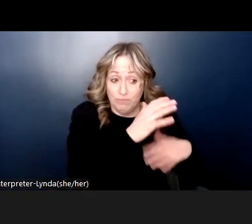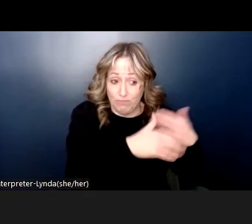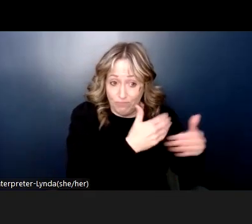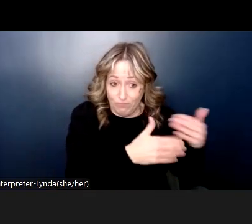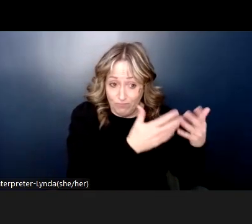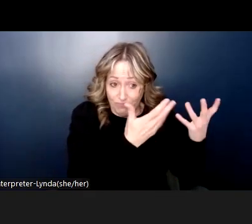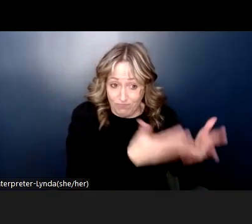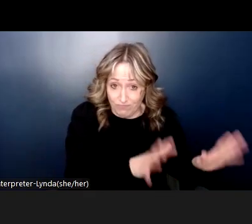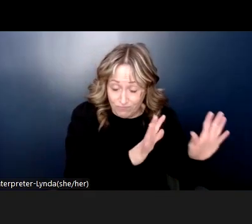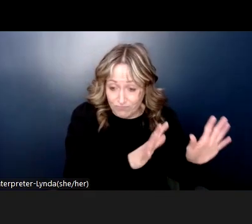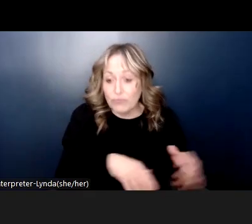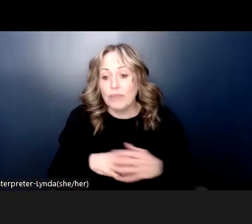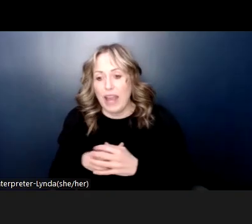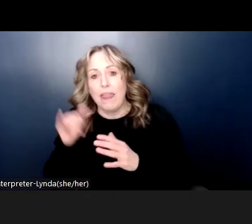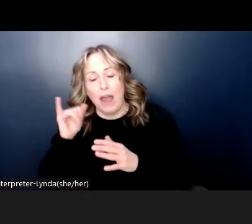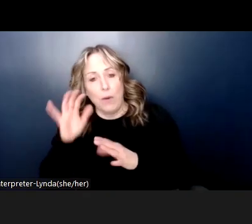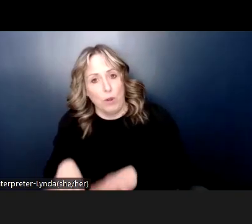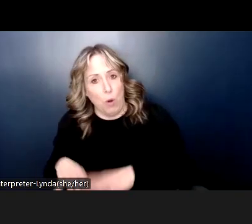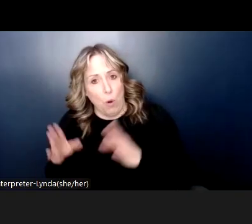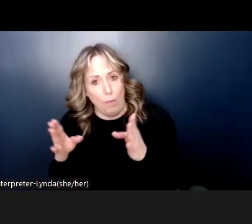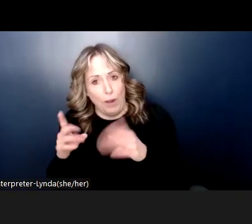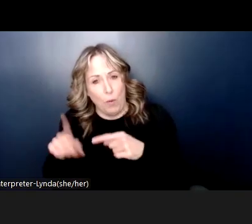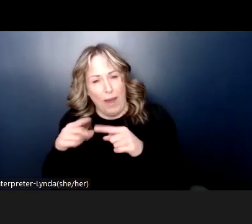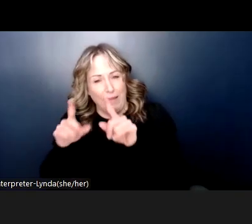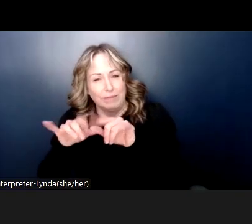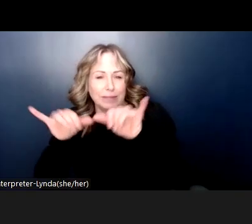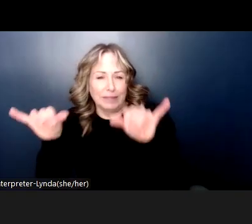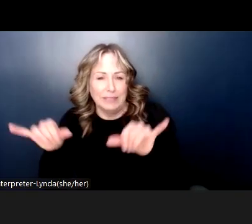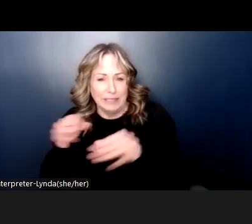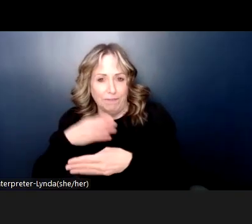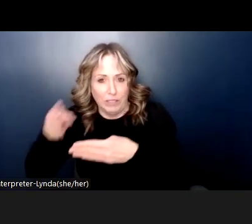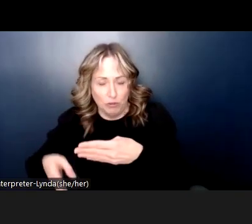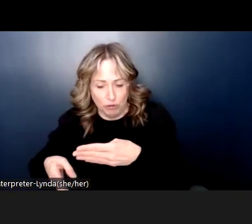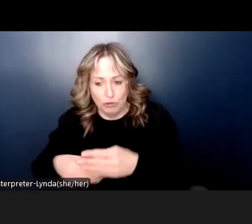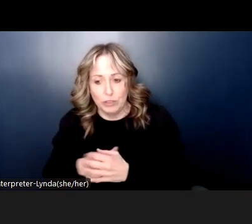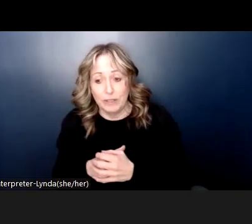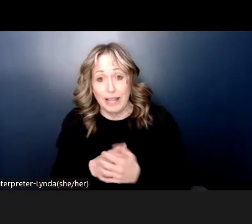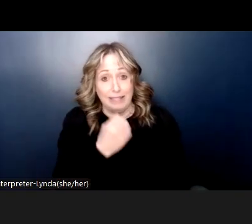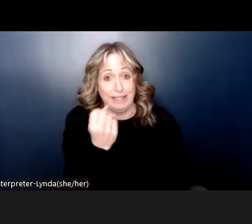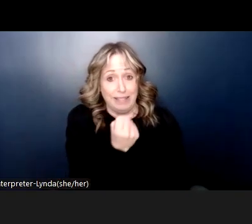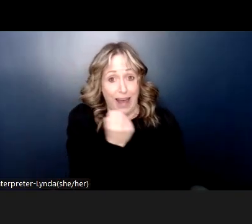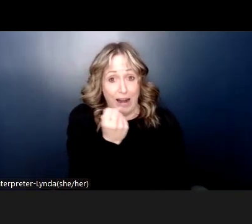When the system is finished. Then from Saturday till the Sunday the 22nd,